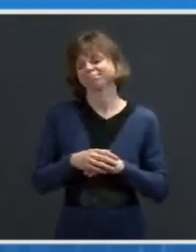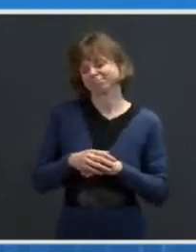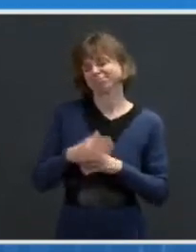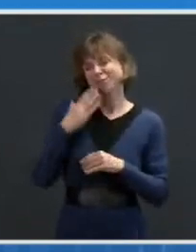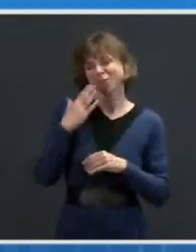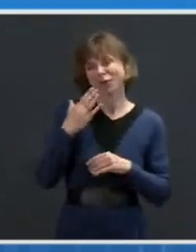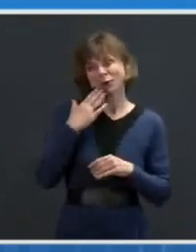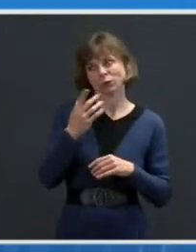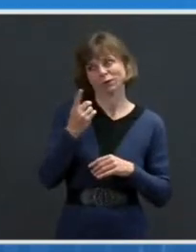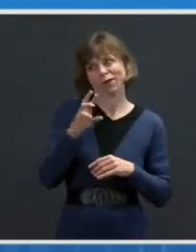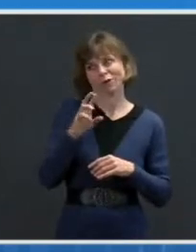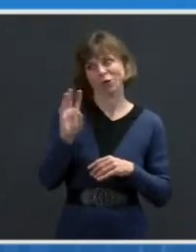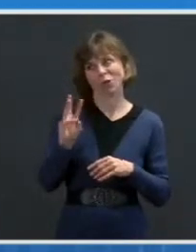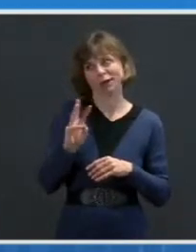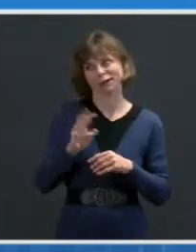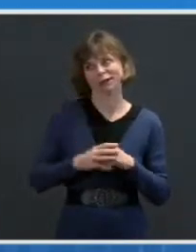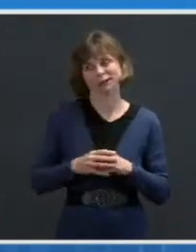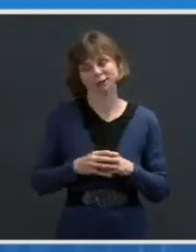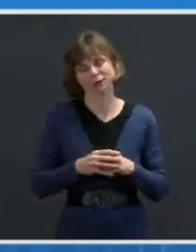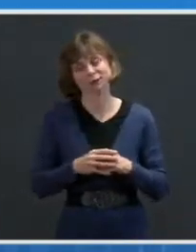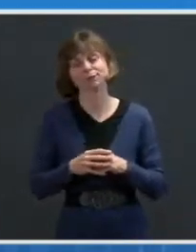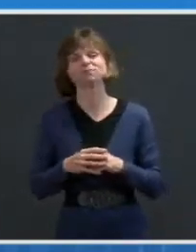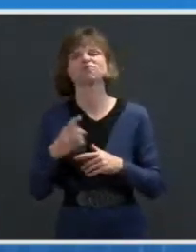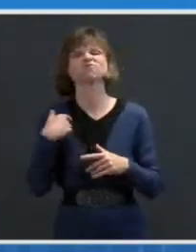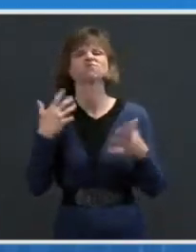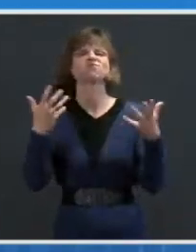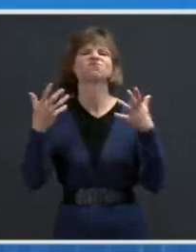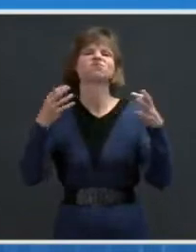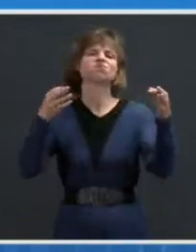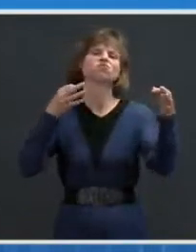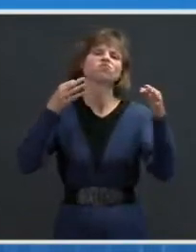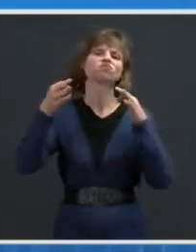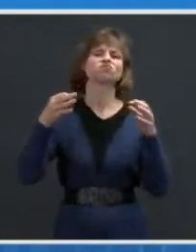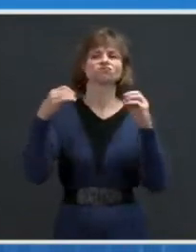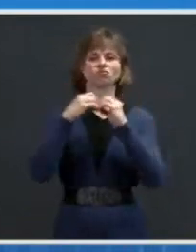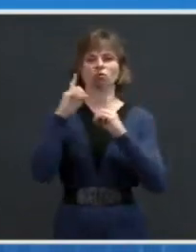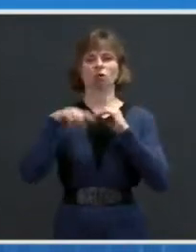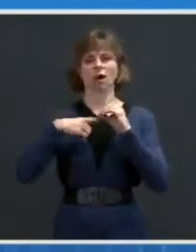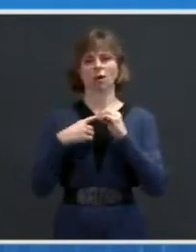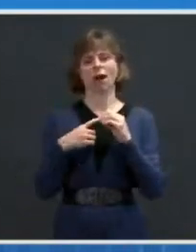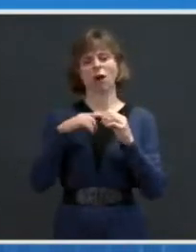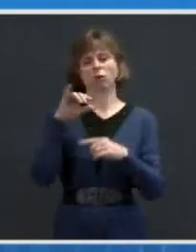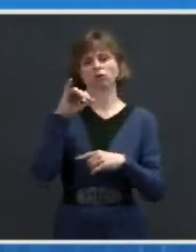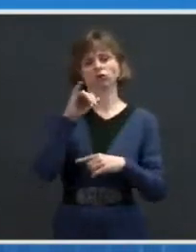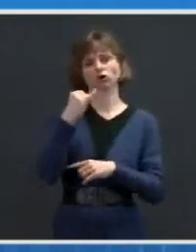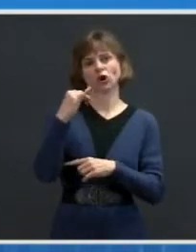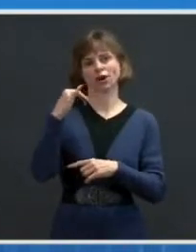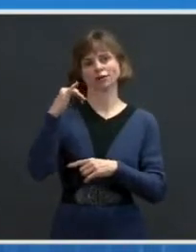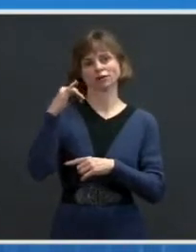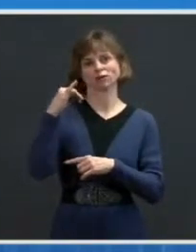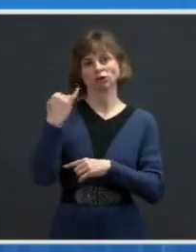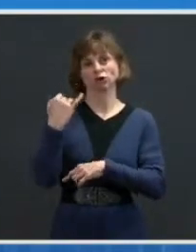THANK YOU. I LOOK FORWARD TO YOUR QUESTIONS. WHAT THAT I WILL TURN THINGS OVER TO DR. FAUCI.